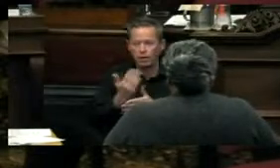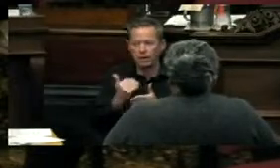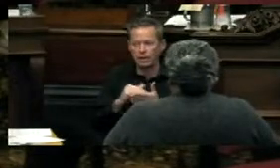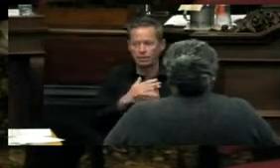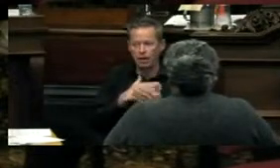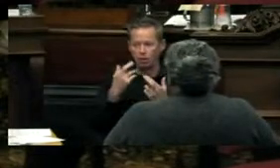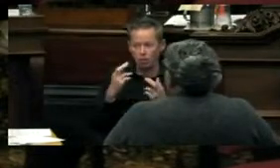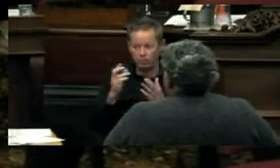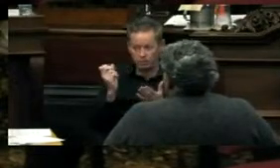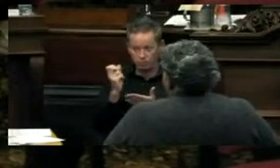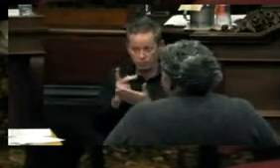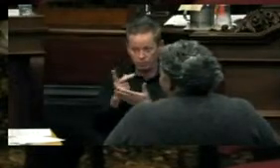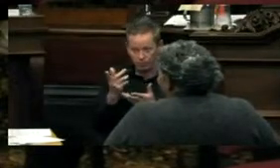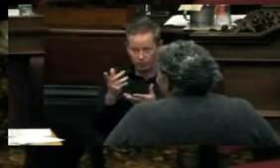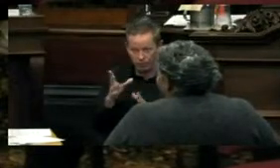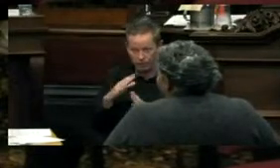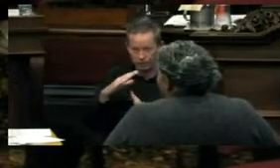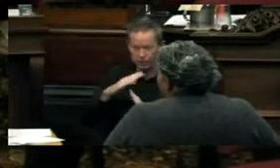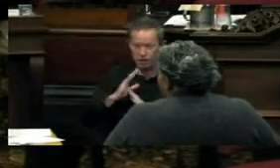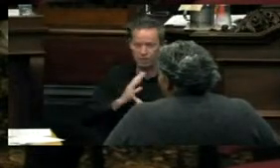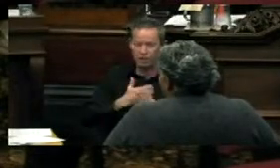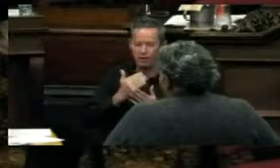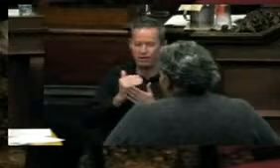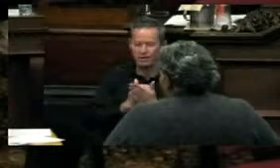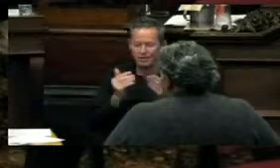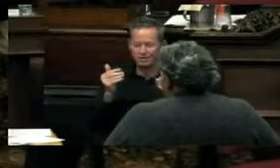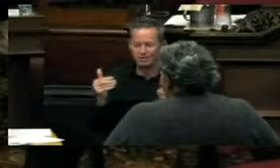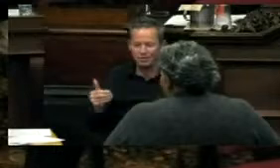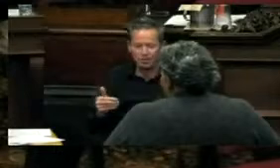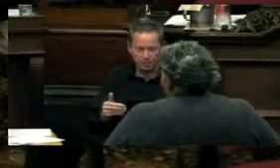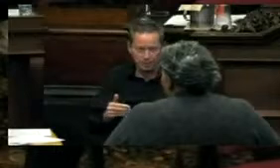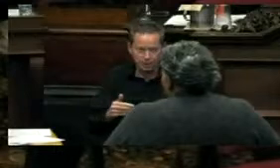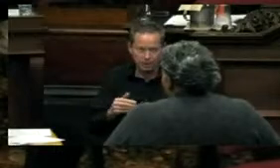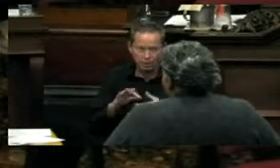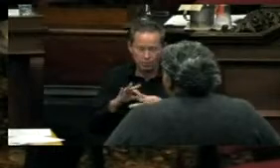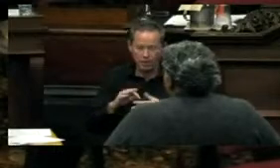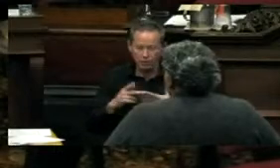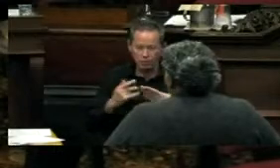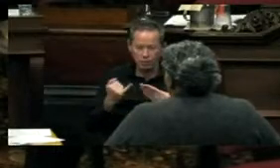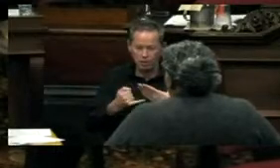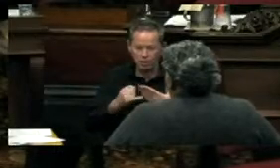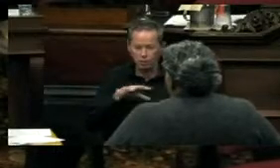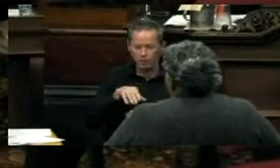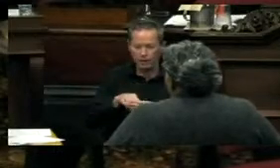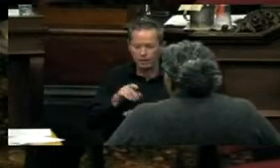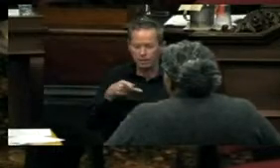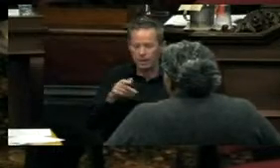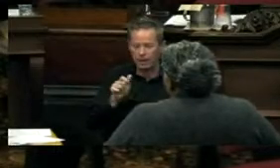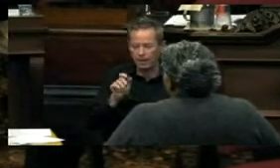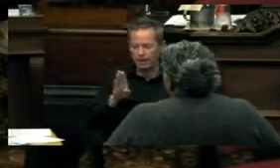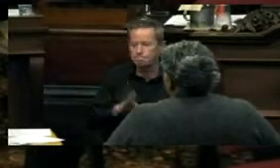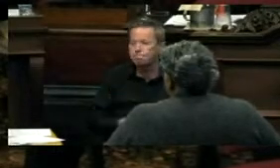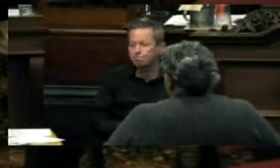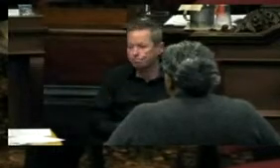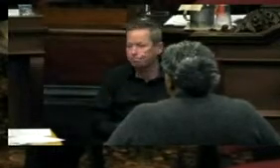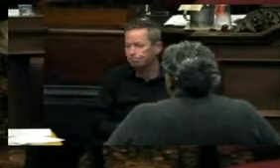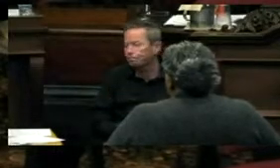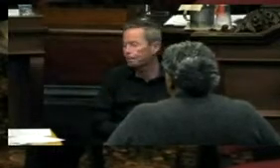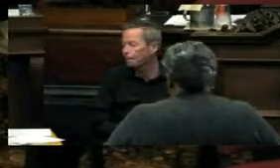leaning into this. This is a priority. And again, my hope is once it's approved, this is at